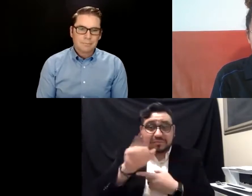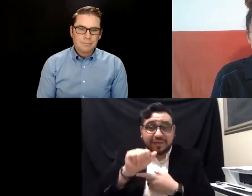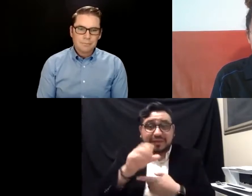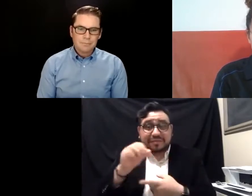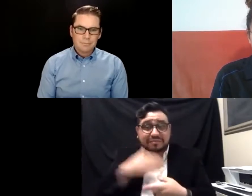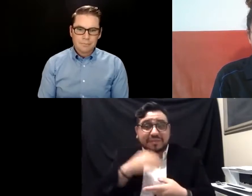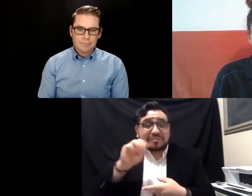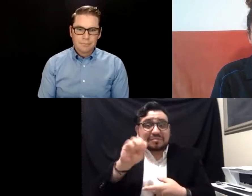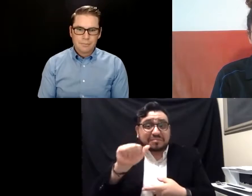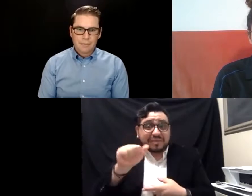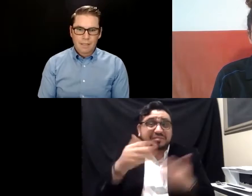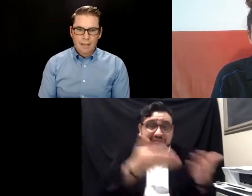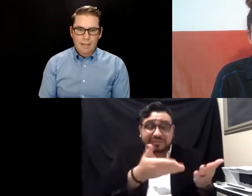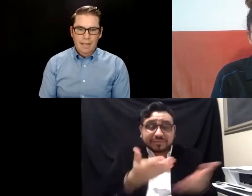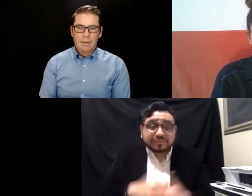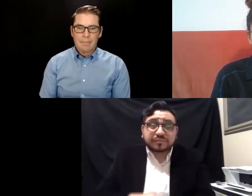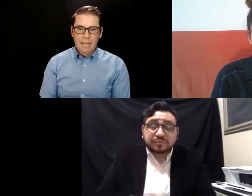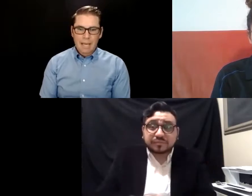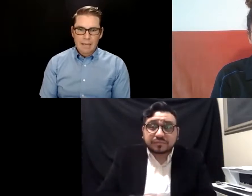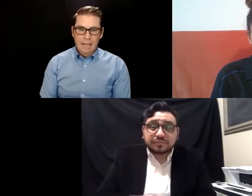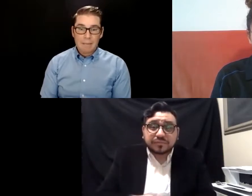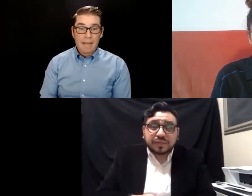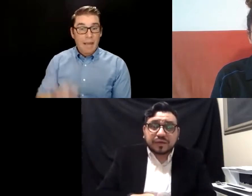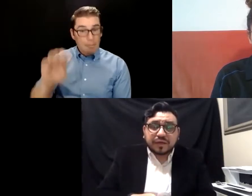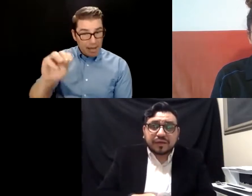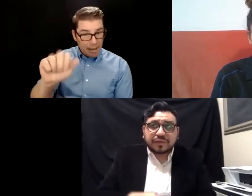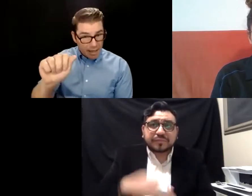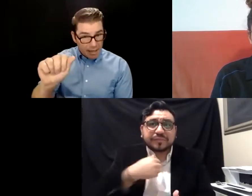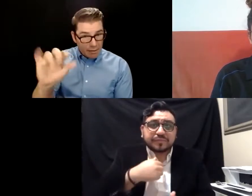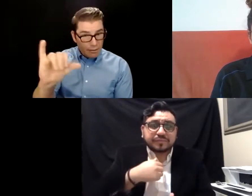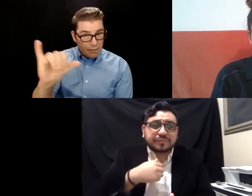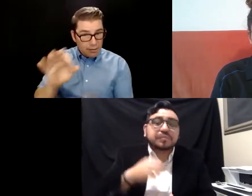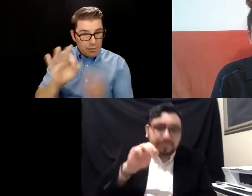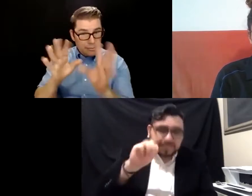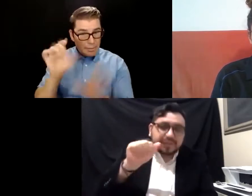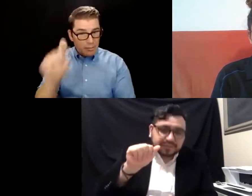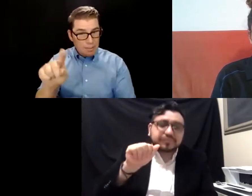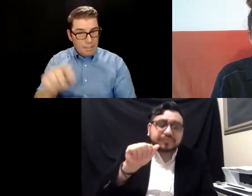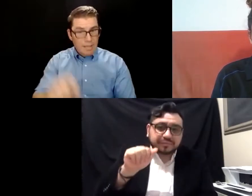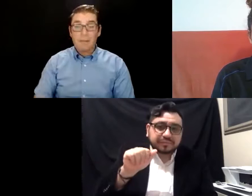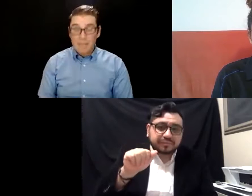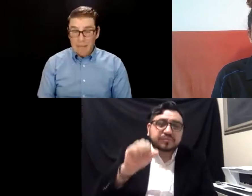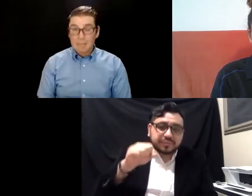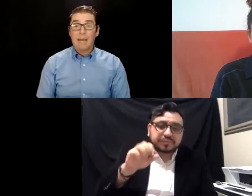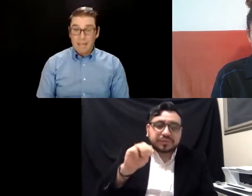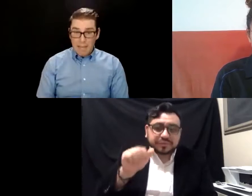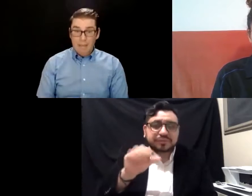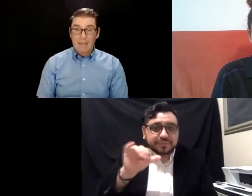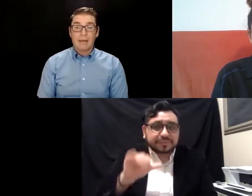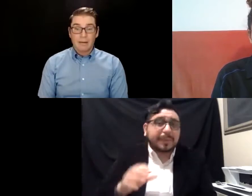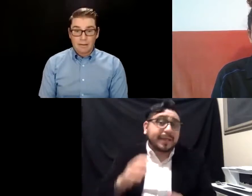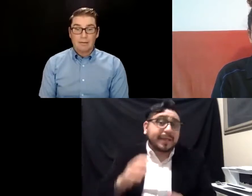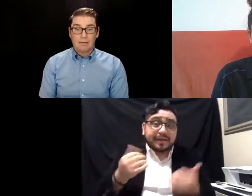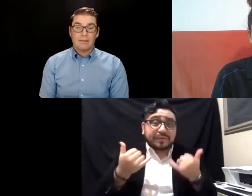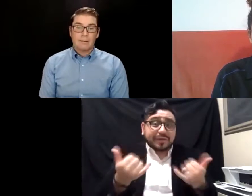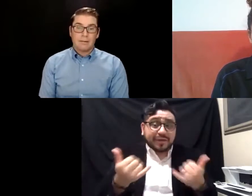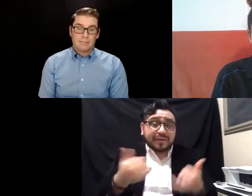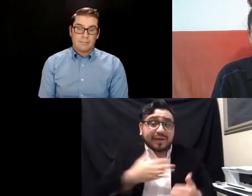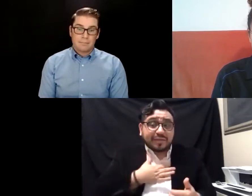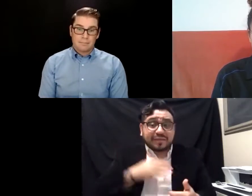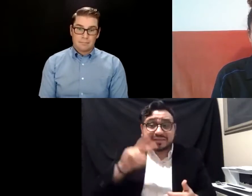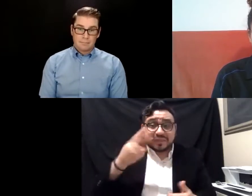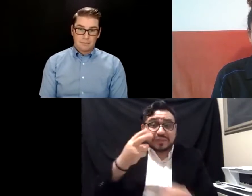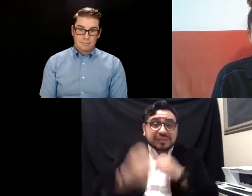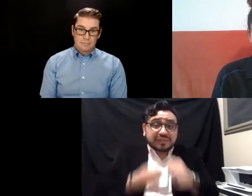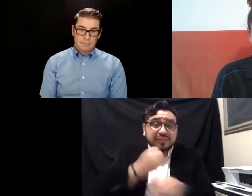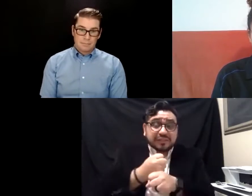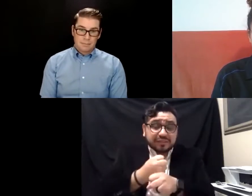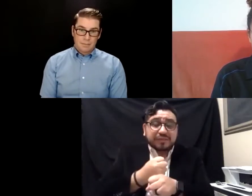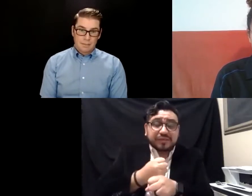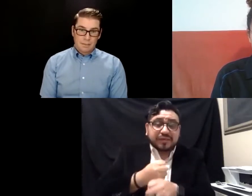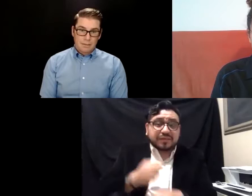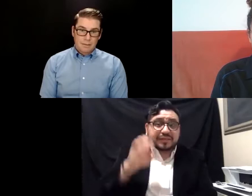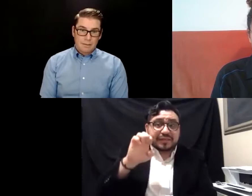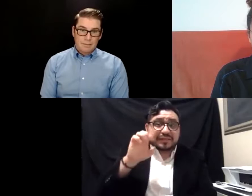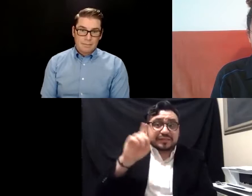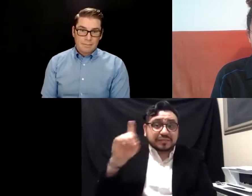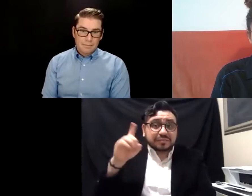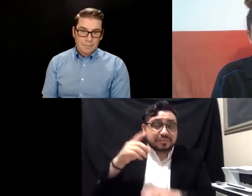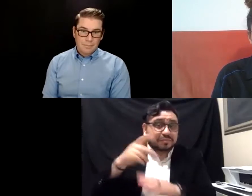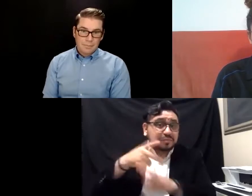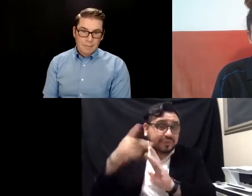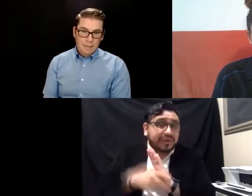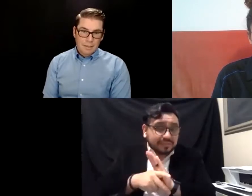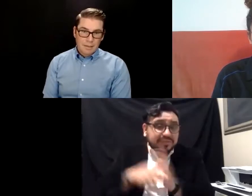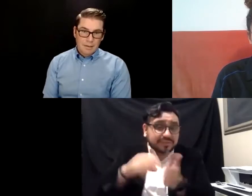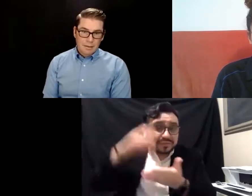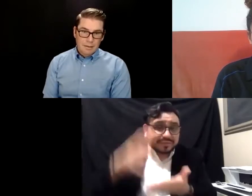I got my BA and my [Interpreter] MA? also interpreter question. [Ruiz] My BA and my MA there.